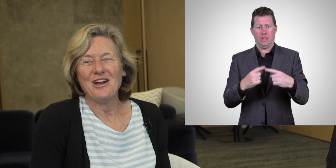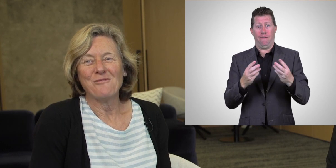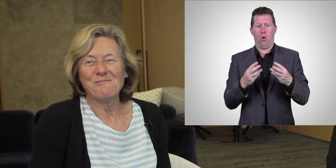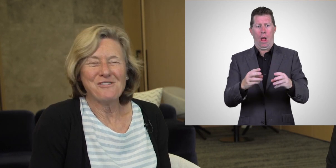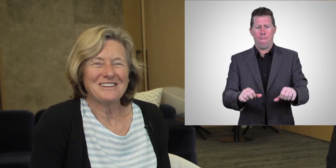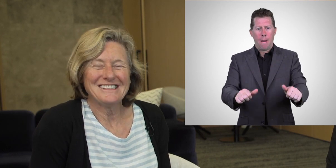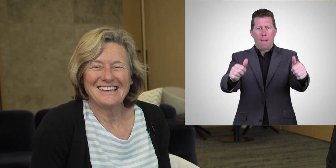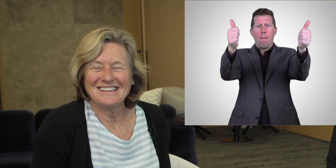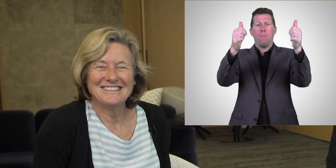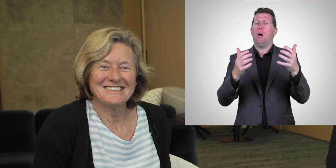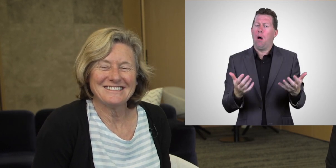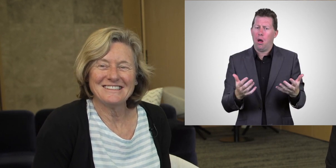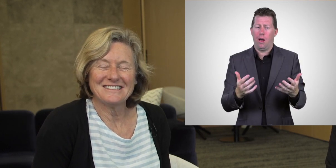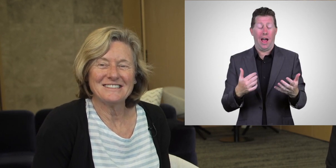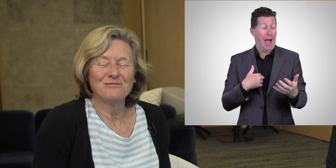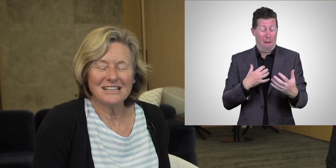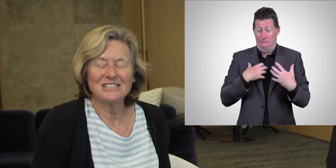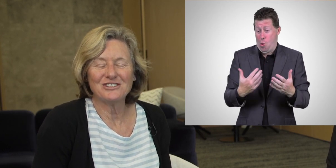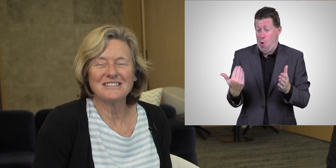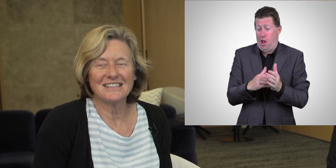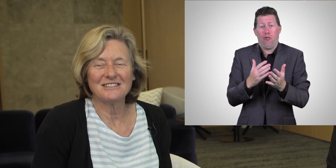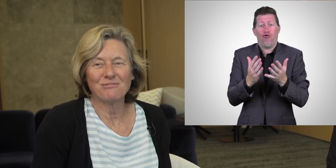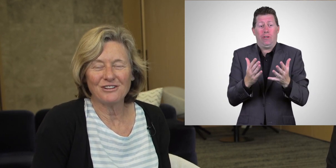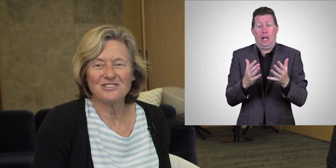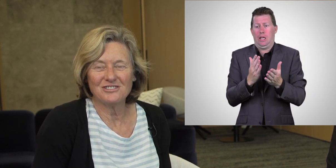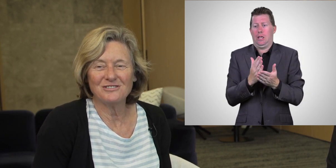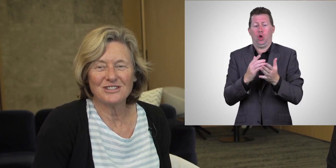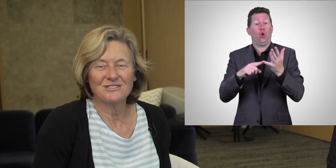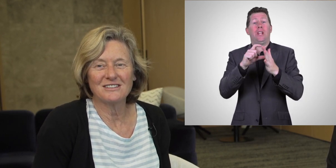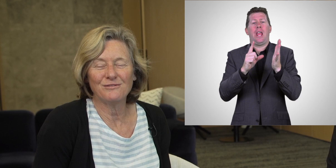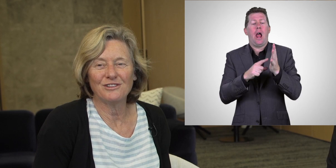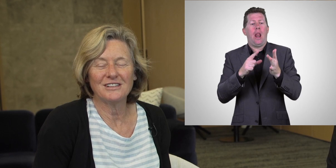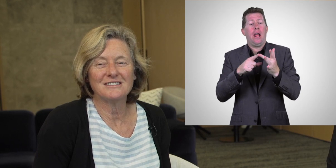what more can I say, it's a really student-centred approach, Universal Design for Learning, and so